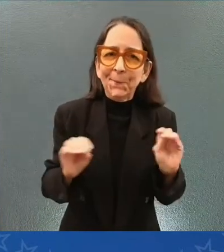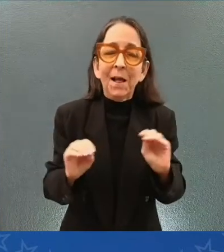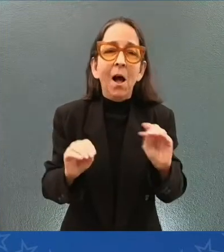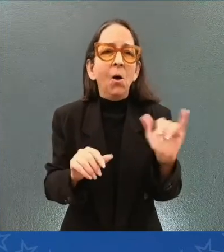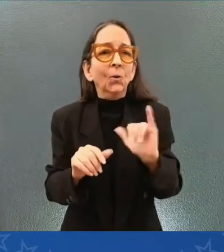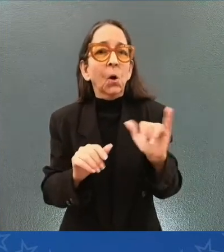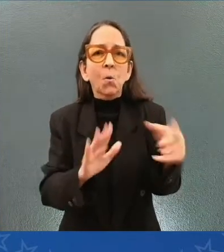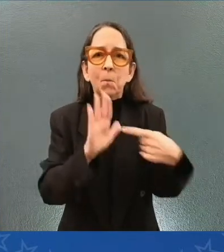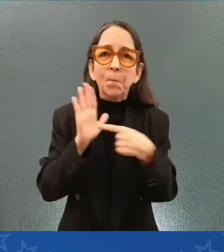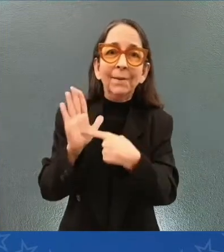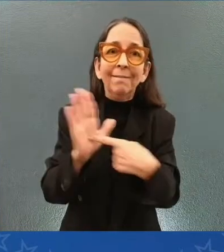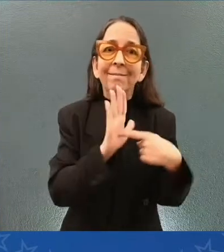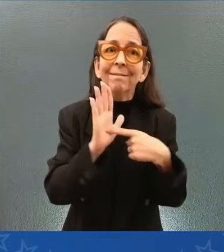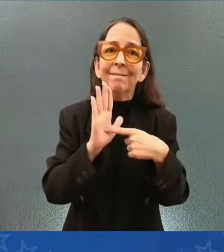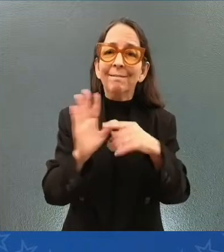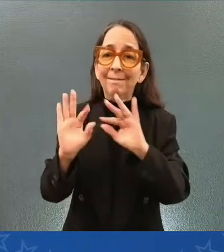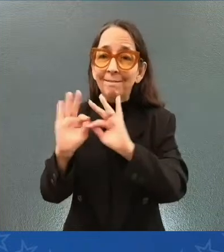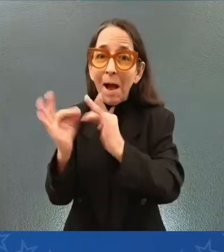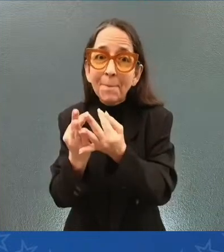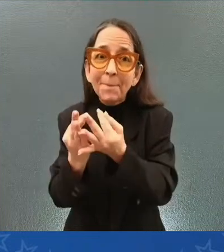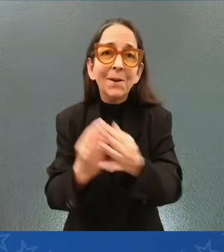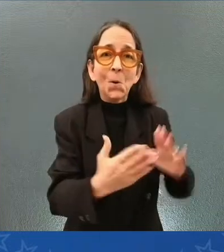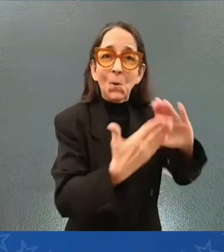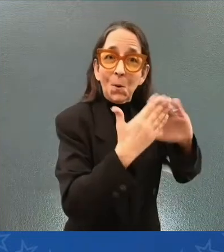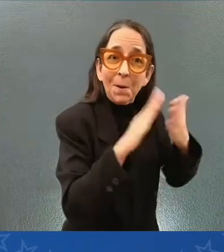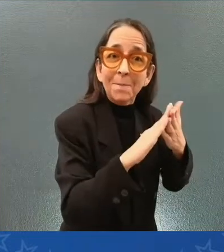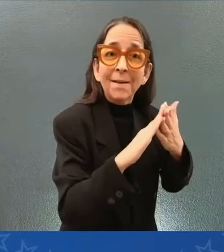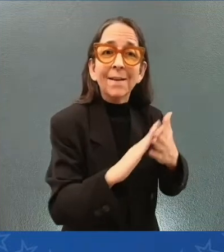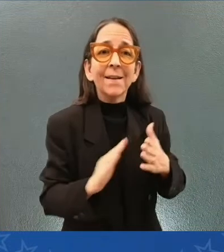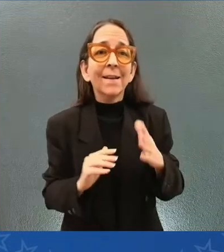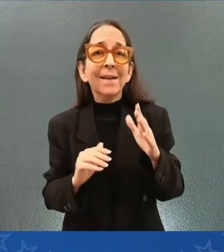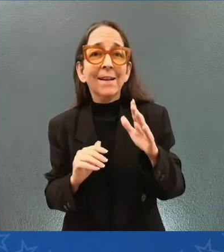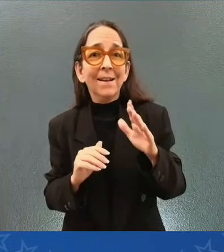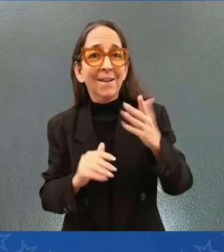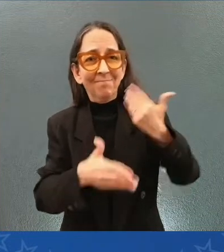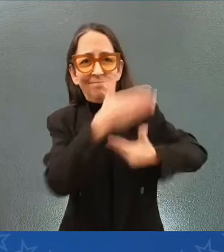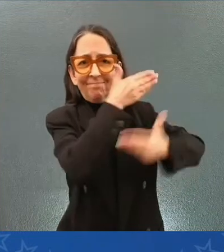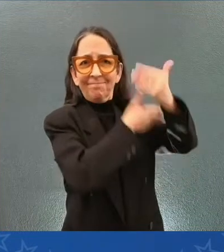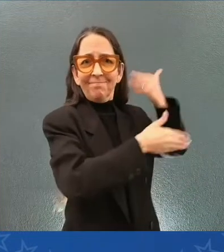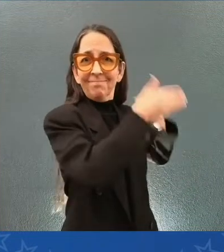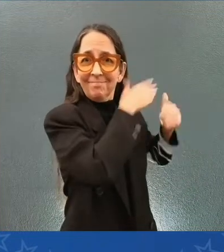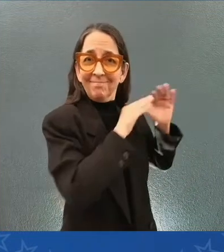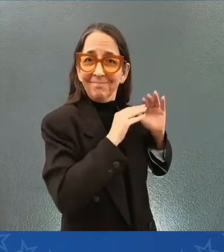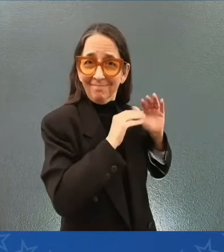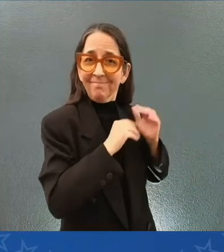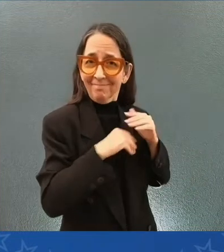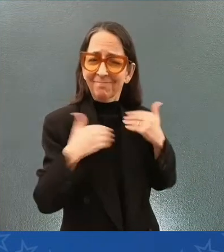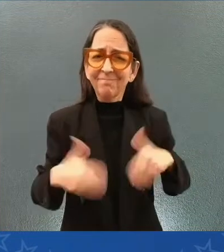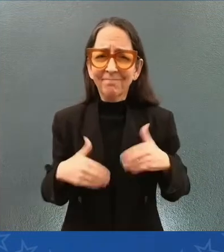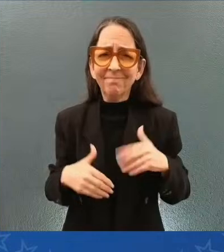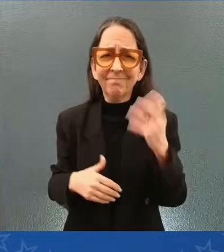with pride and appreciation at the same time. I'd also like to take a moment to recognize those honorees